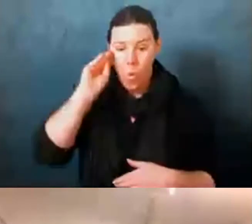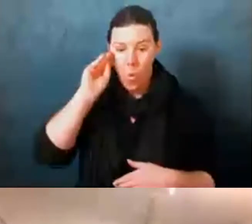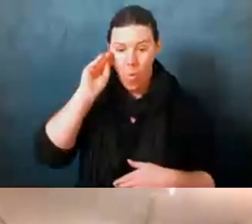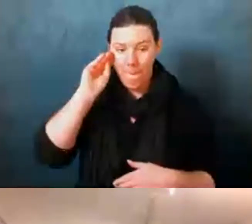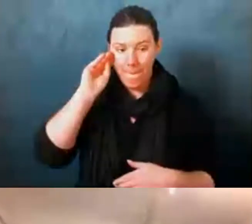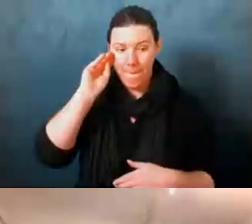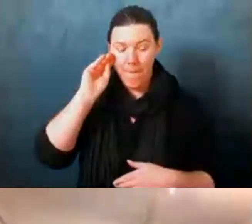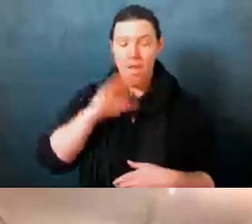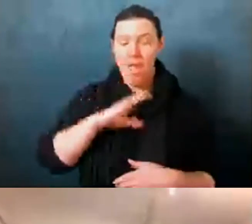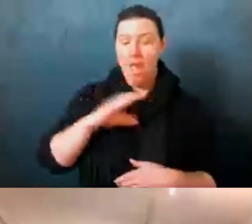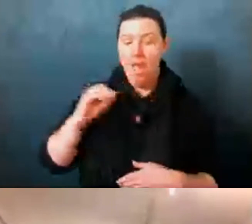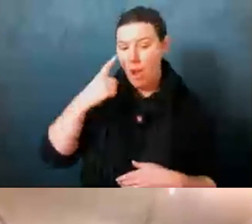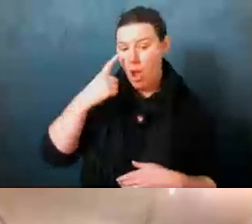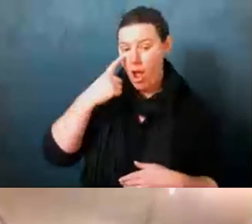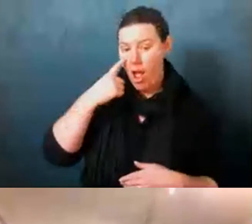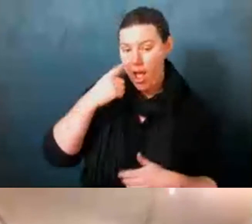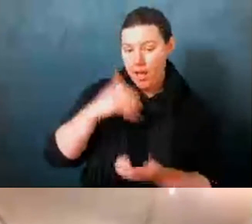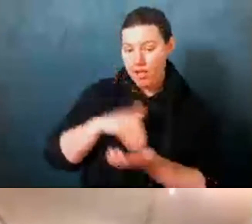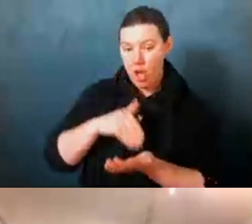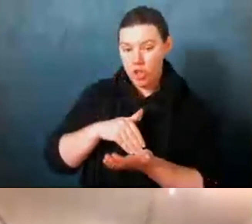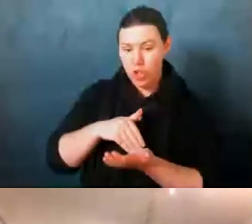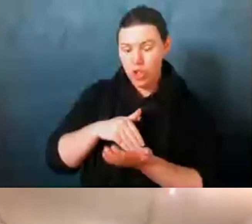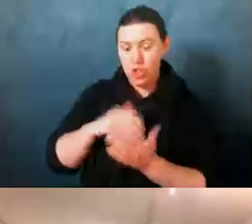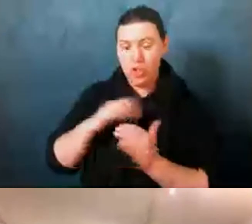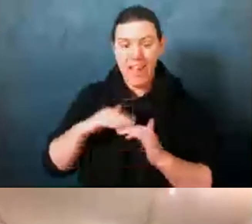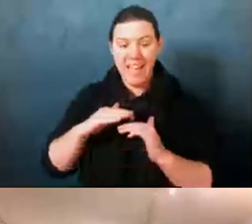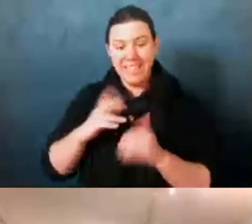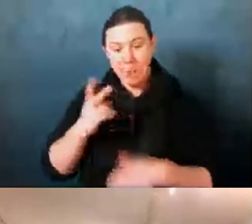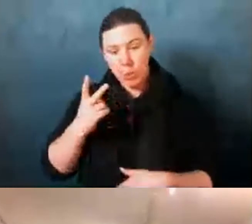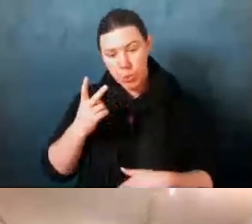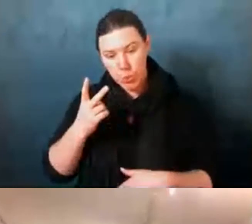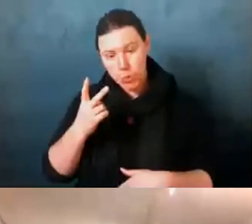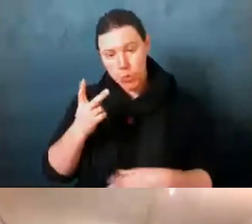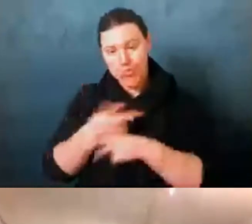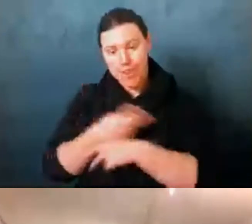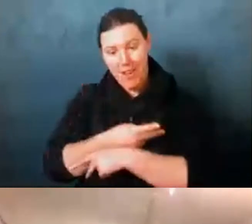it's at least two times longer than to the closest optometrist.